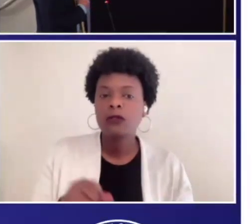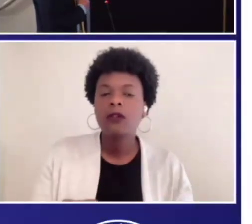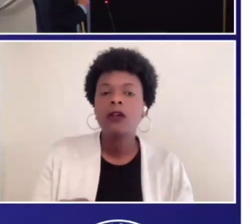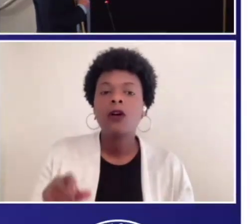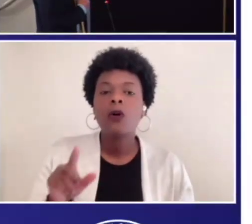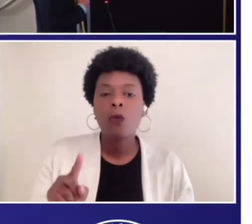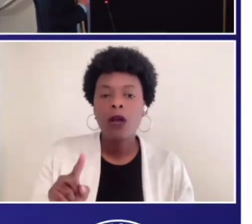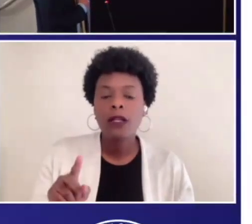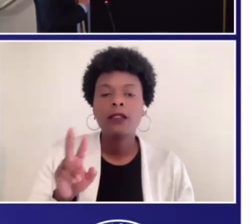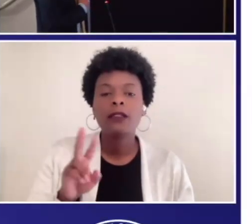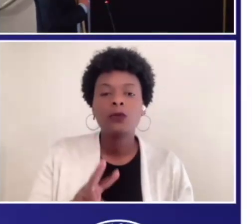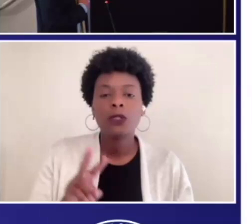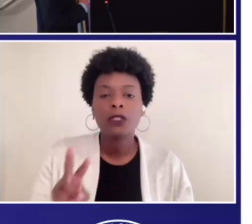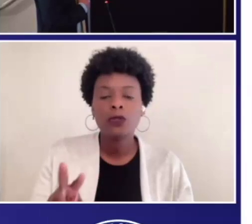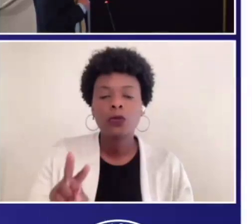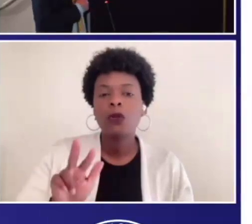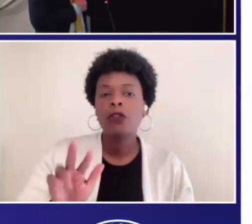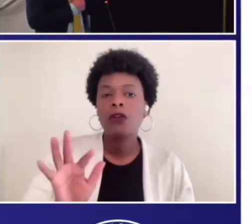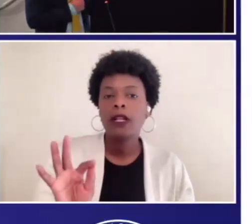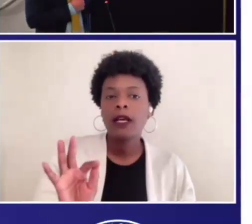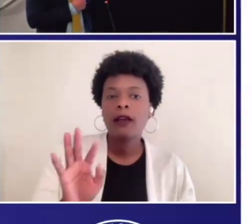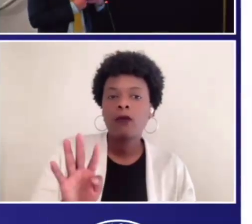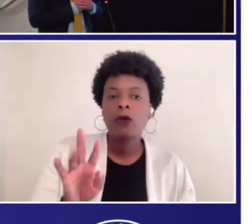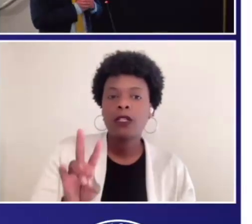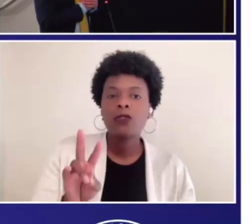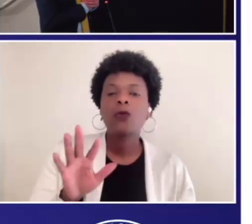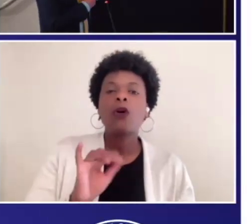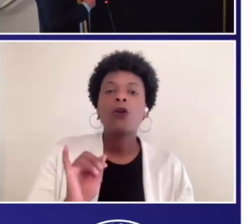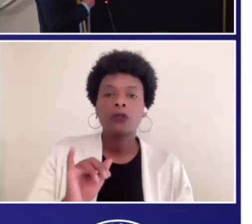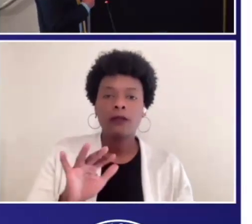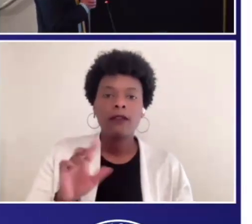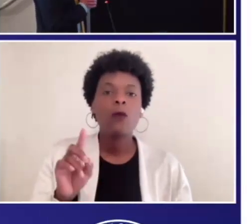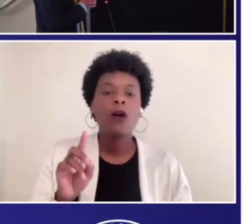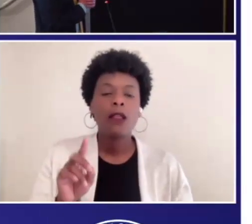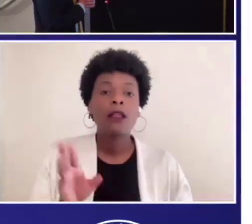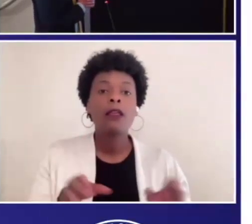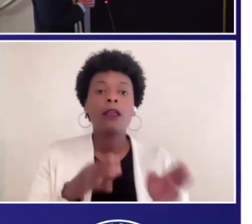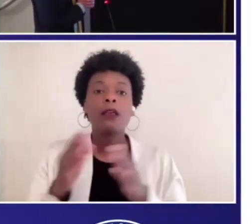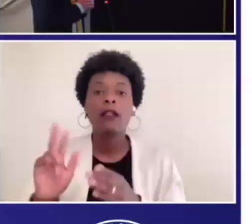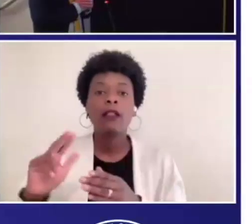22, 39, 42, and 51. And then the third column shows the